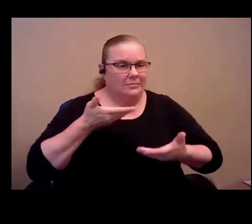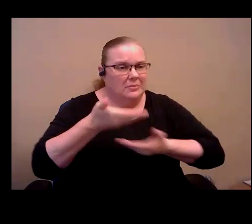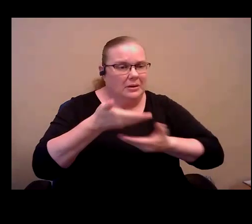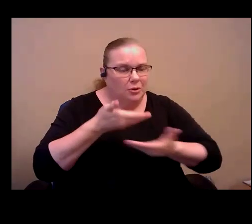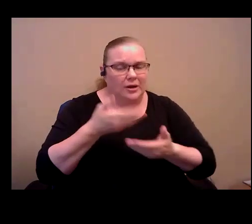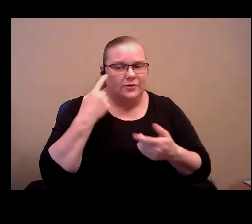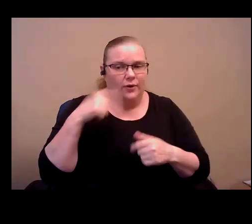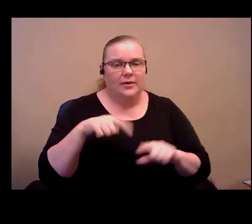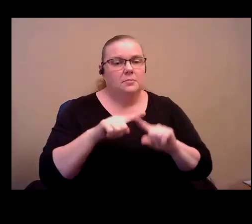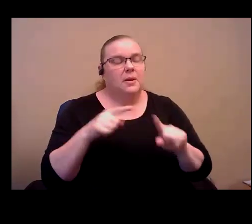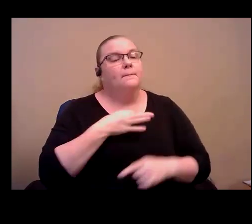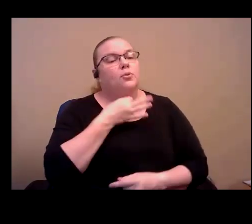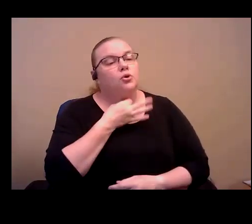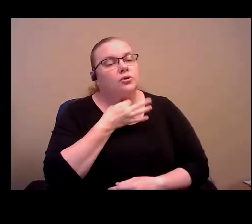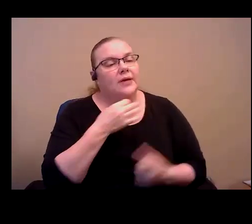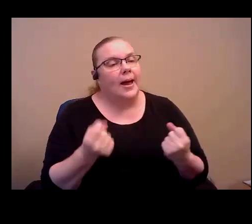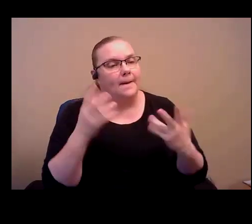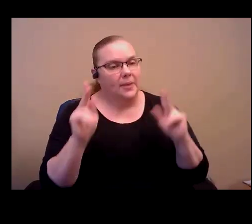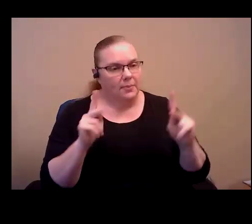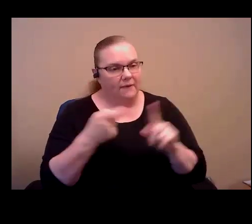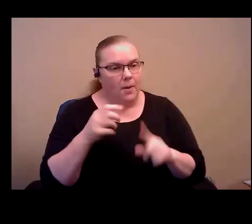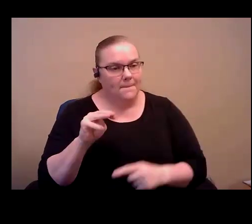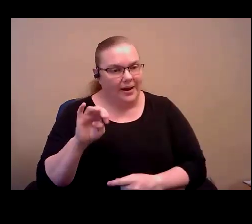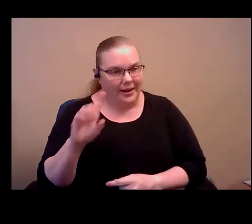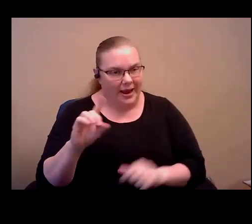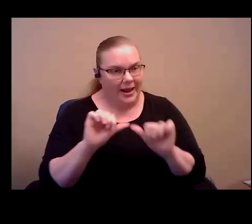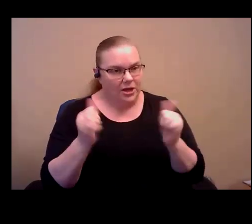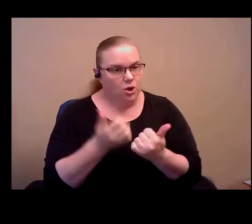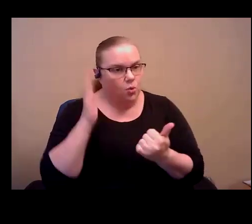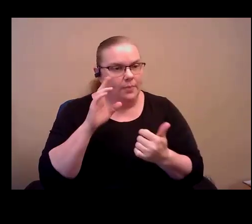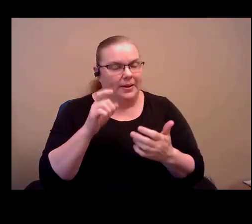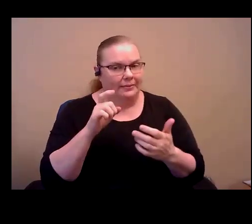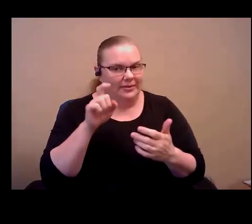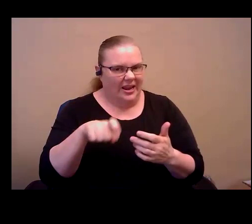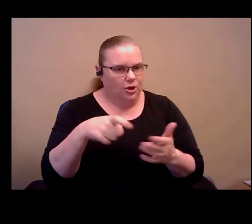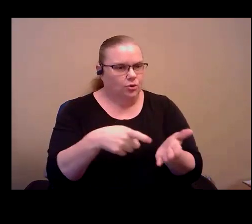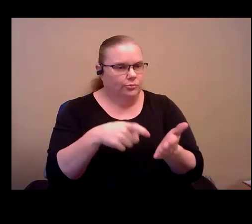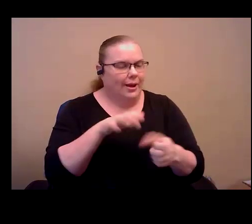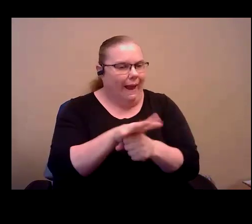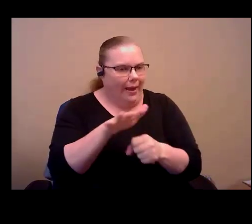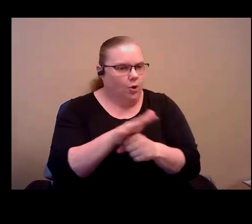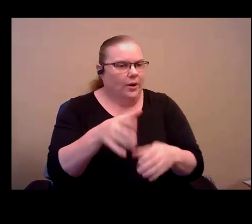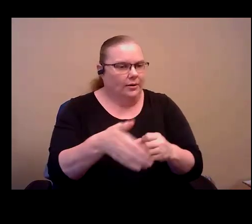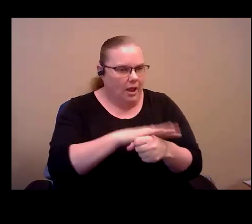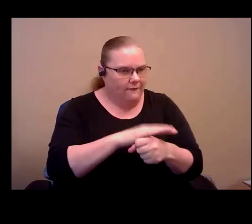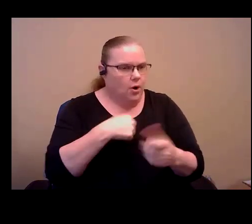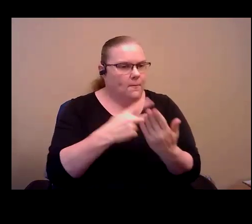I'm curious how many people from a Medicaid agency would be needed to adequately cover a project and from what specific units?